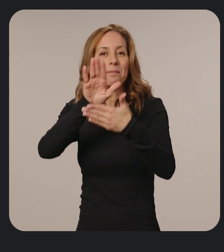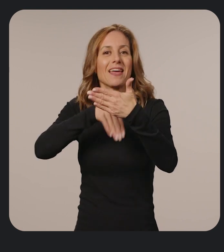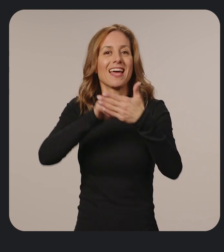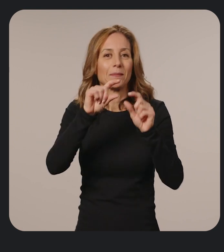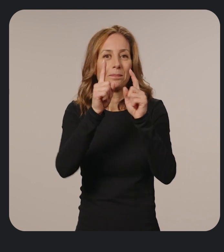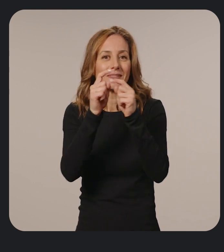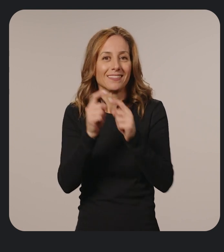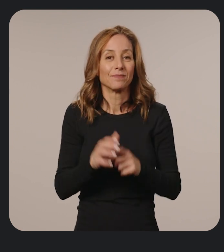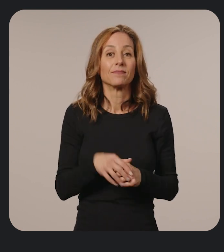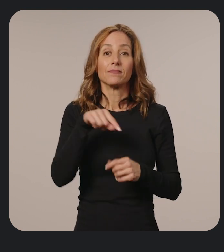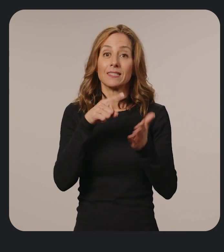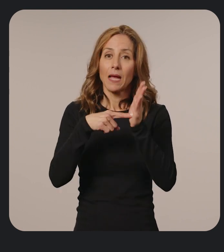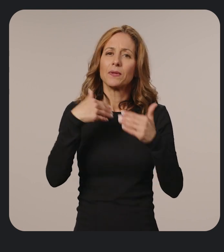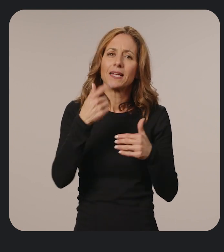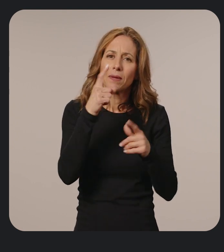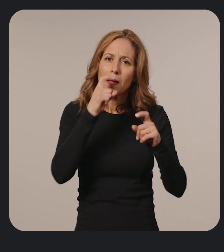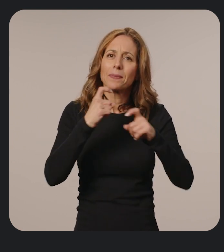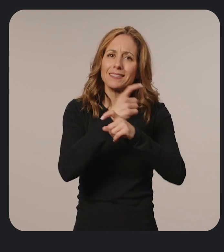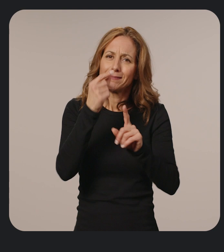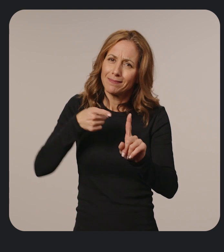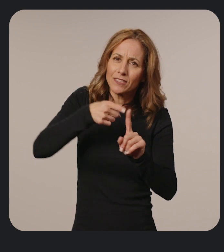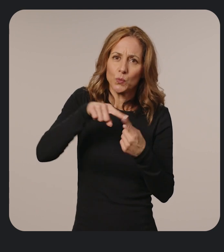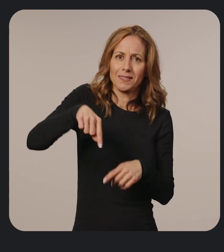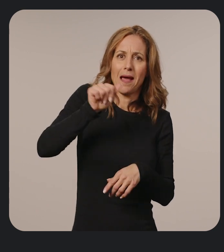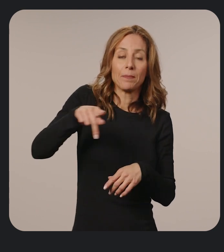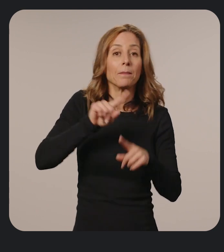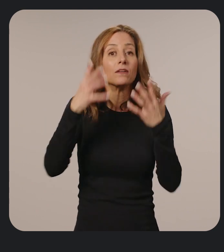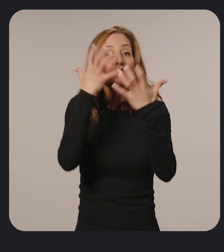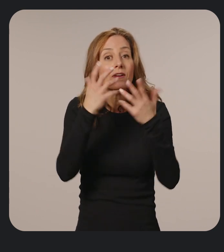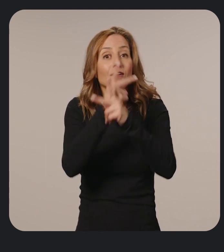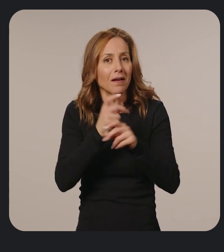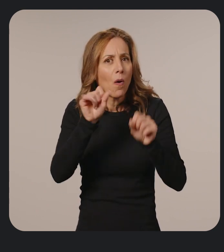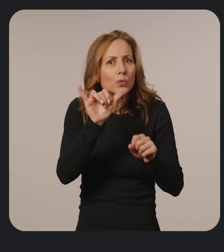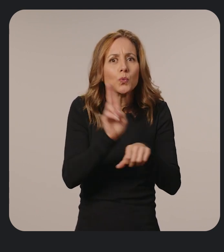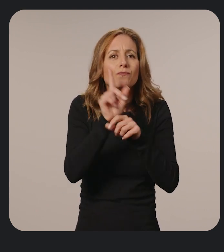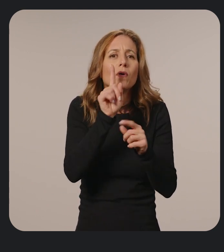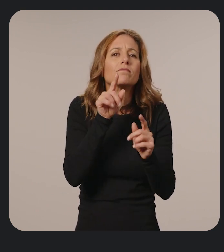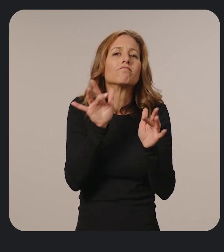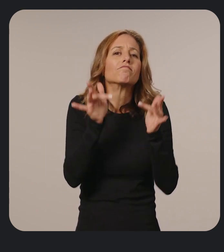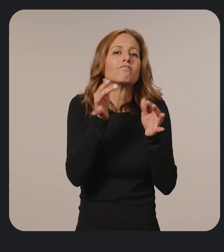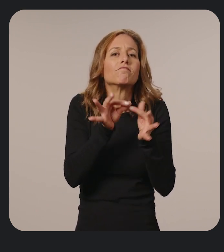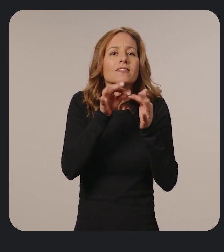By the way, this example is pretty complex and specific to this one app, but shaders can also be used for subtle effects and to make